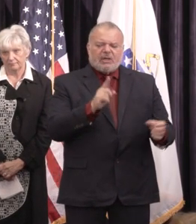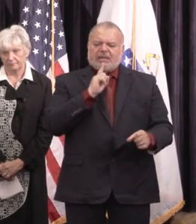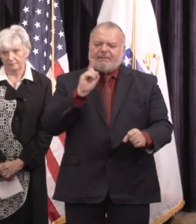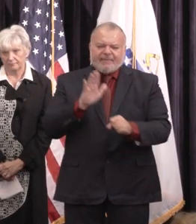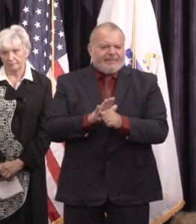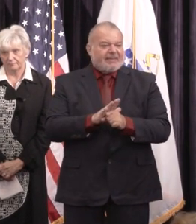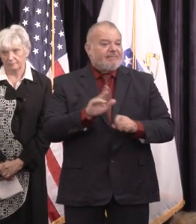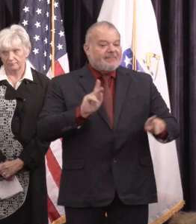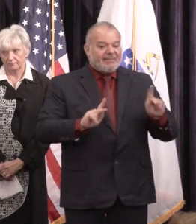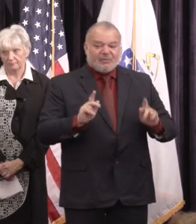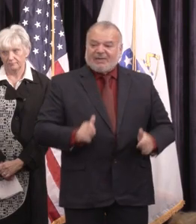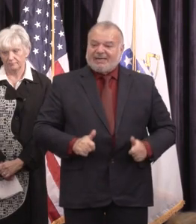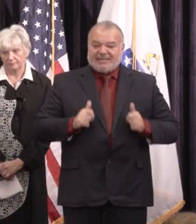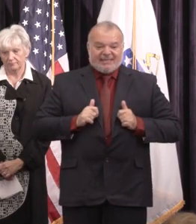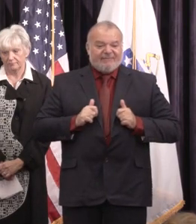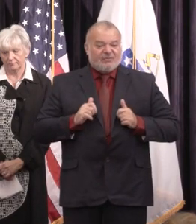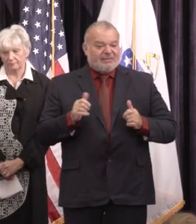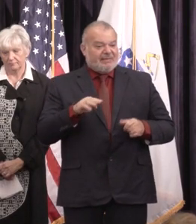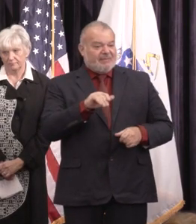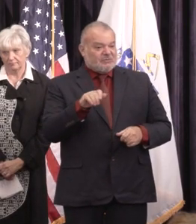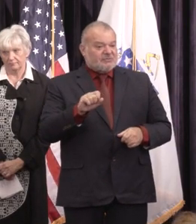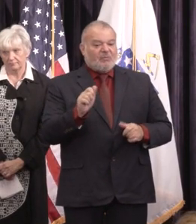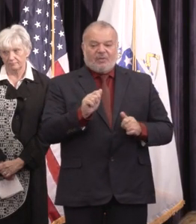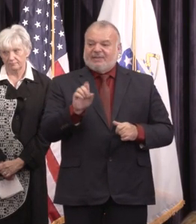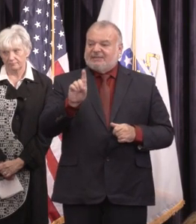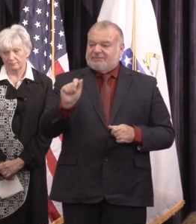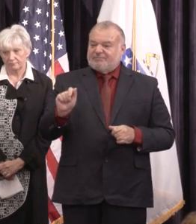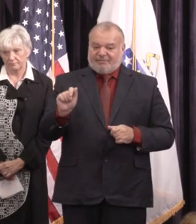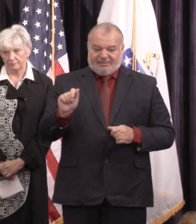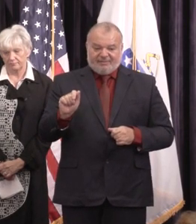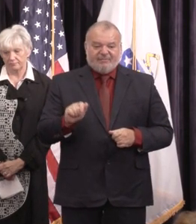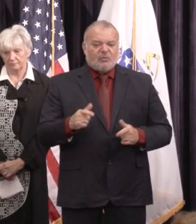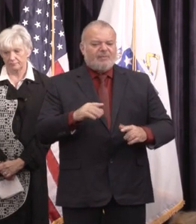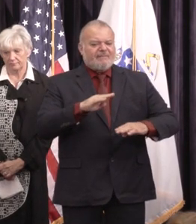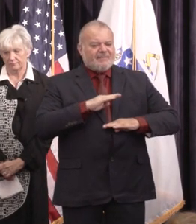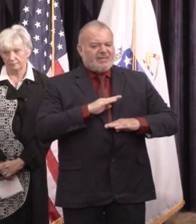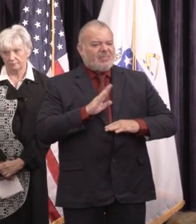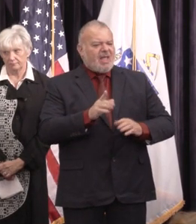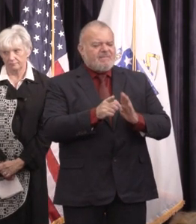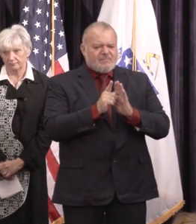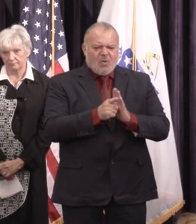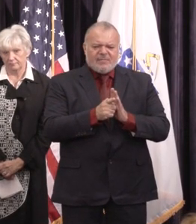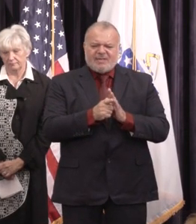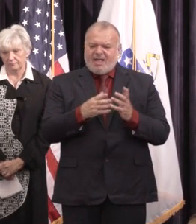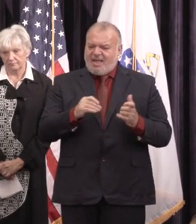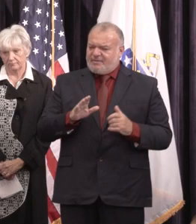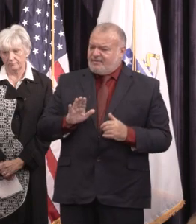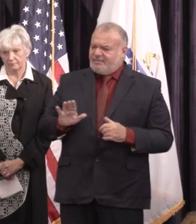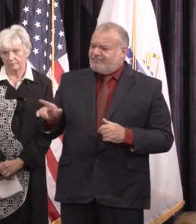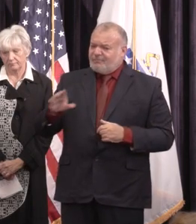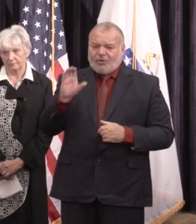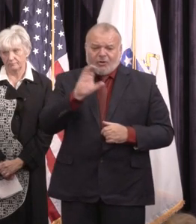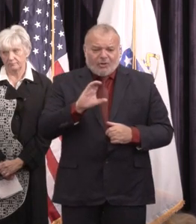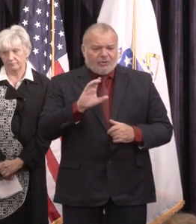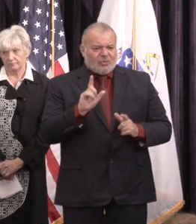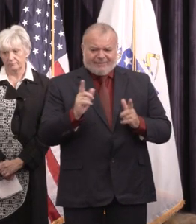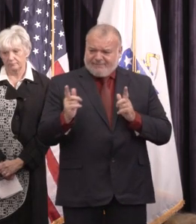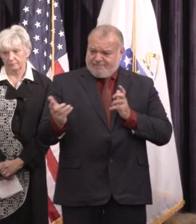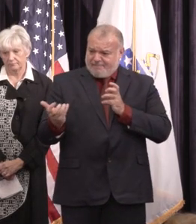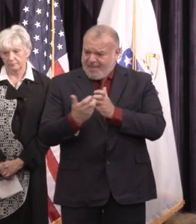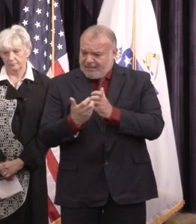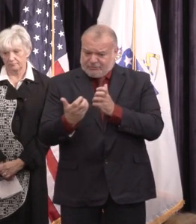evolving to meet consumers where we are at. The name MassAbility captures the untapped potential.